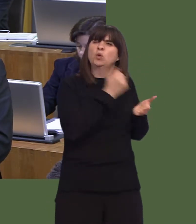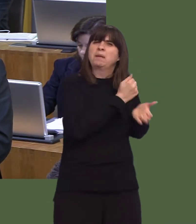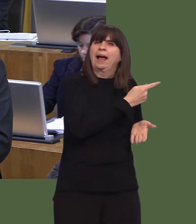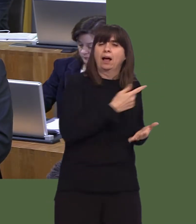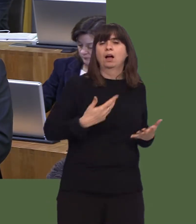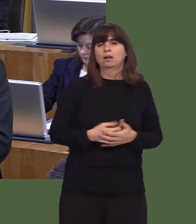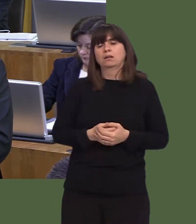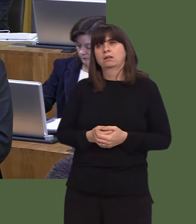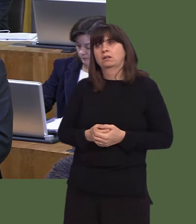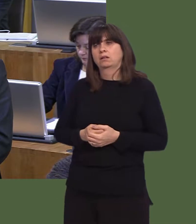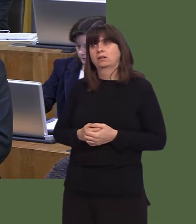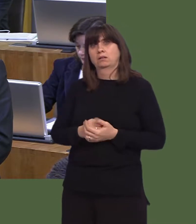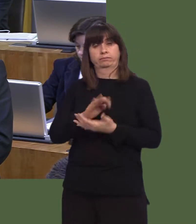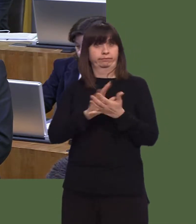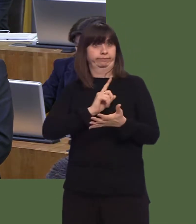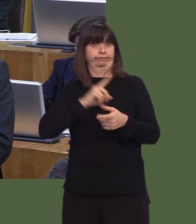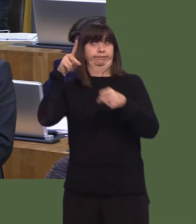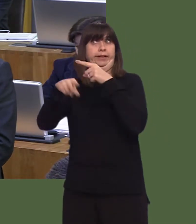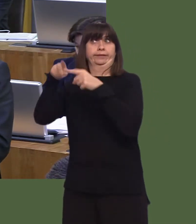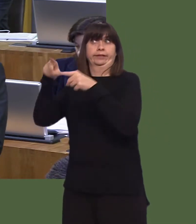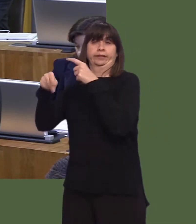by unending austerity.